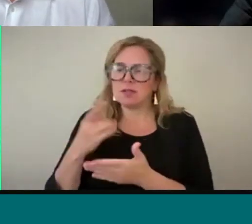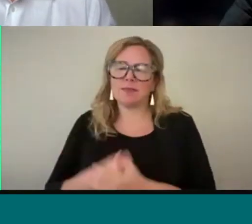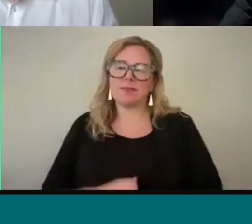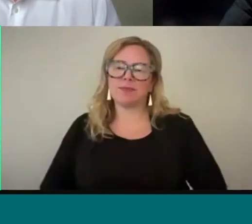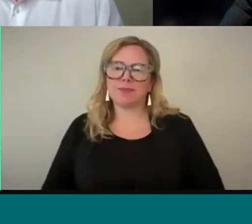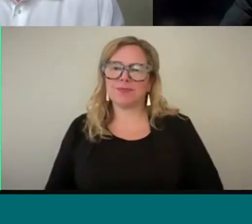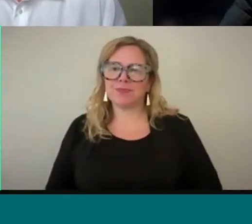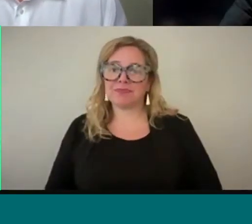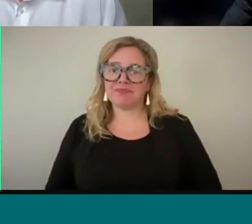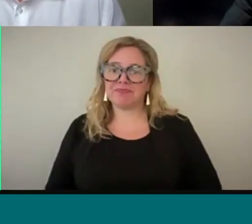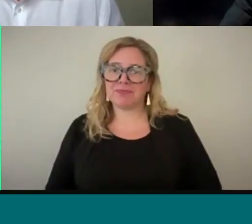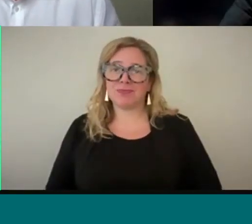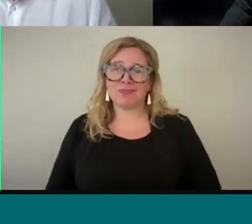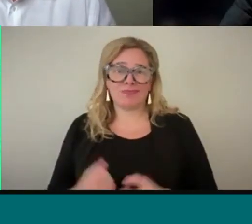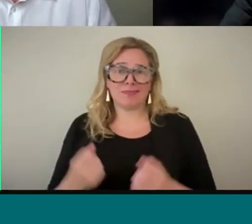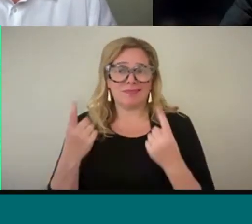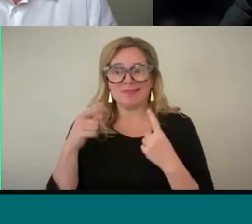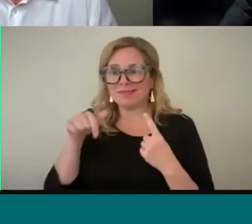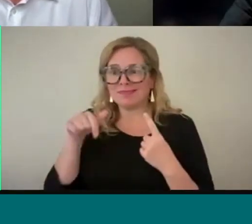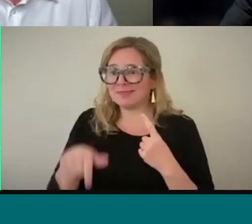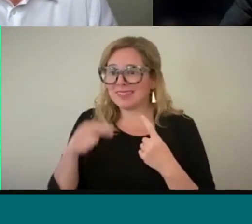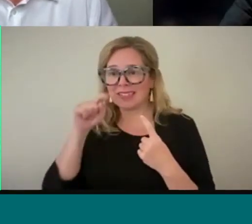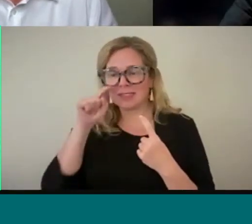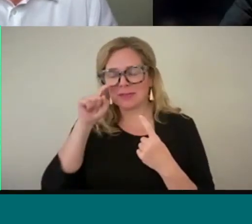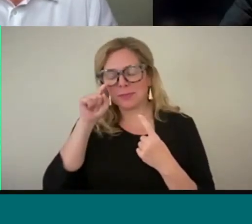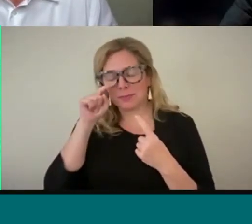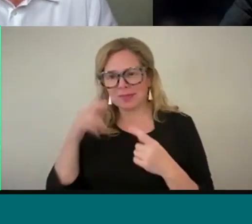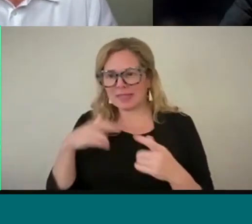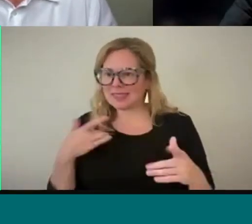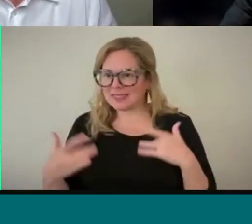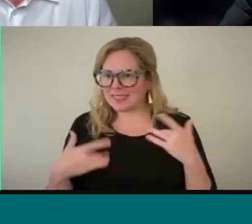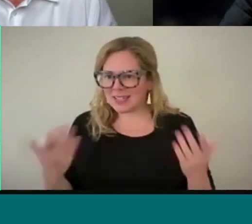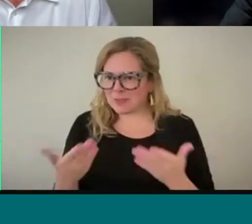We know that the path to telehealth has been uphill, largely gated by reimbursement policies